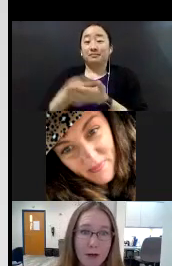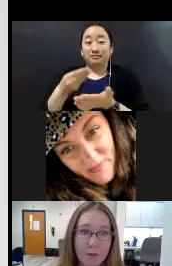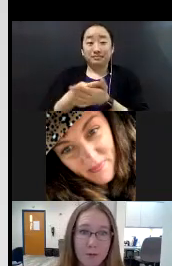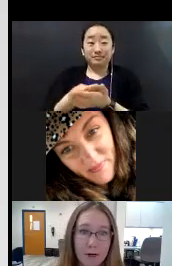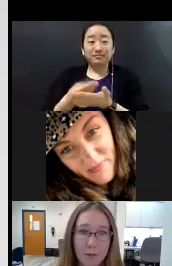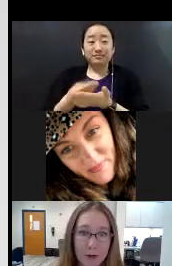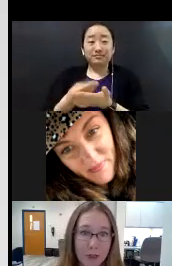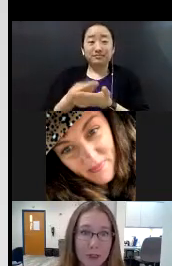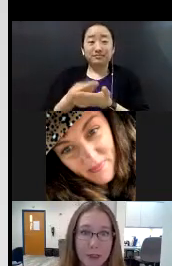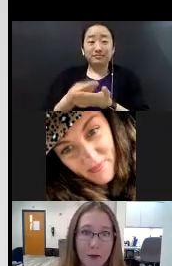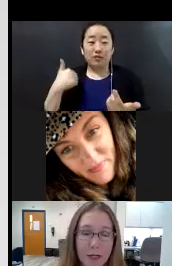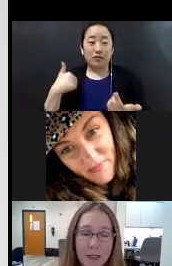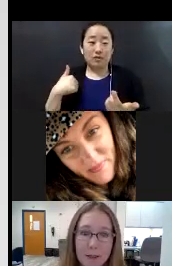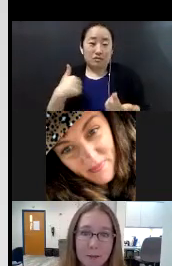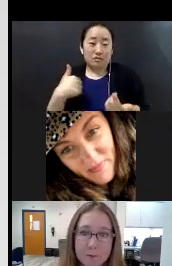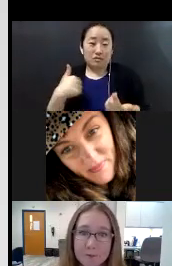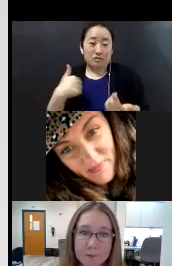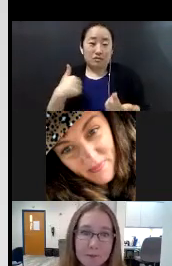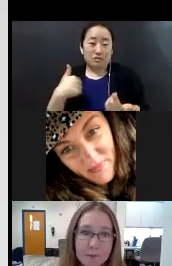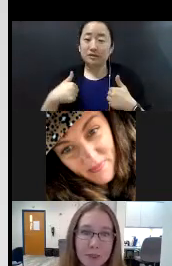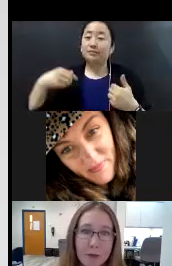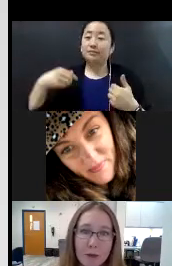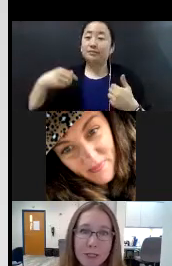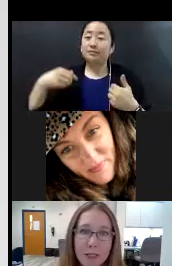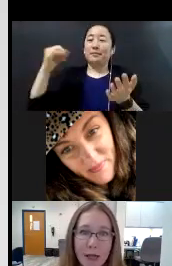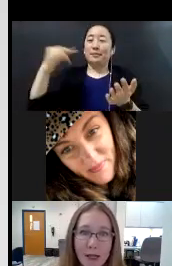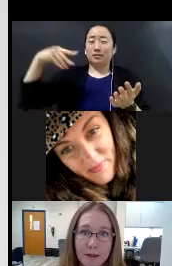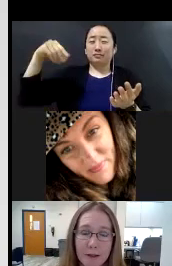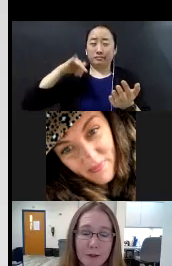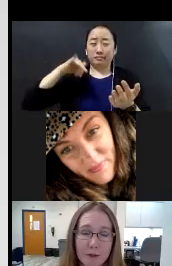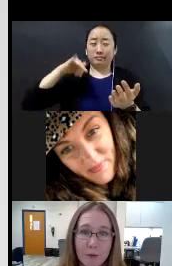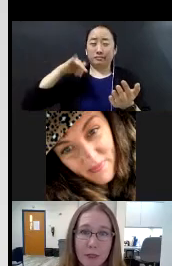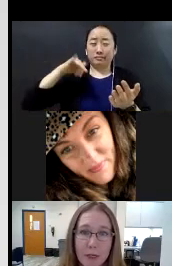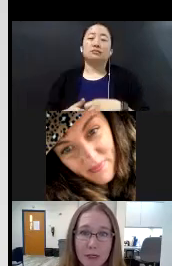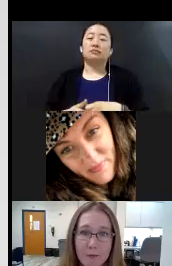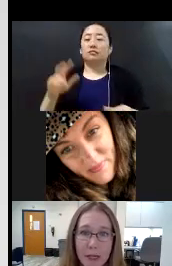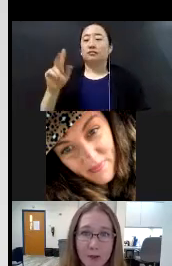REIMBURSED, KRISTEN AND I WORK ON AN INPATIENT REHAB